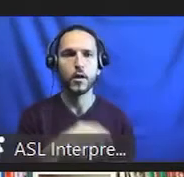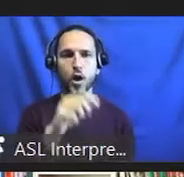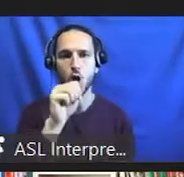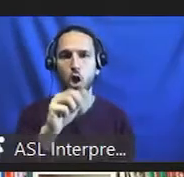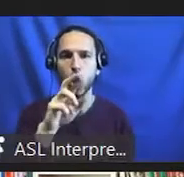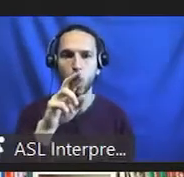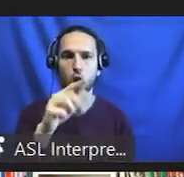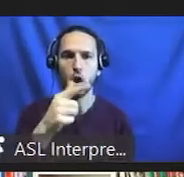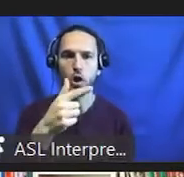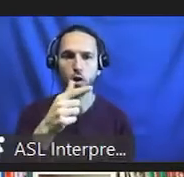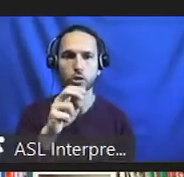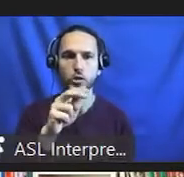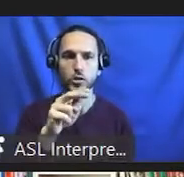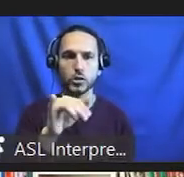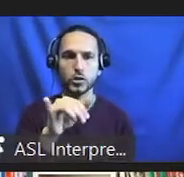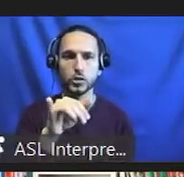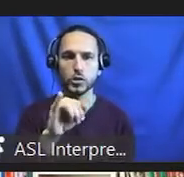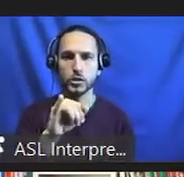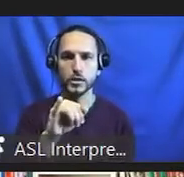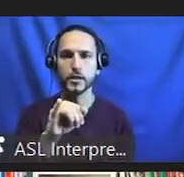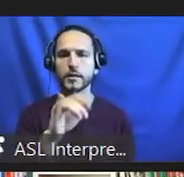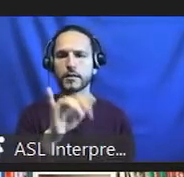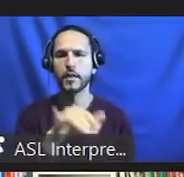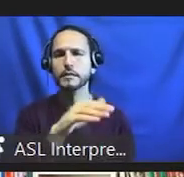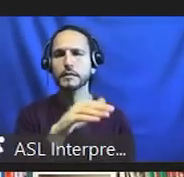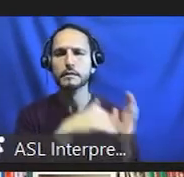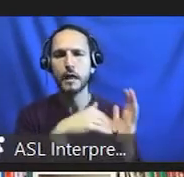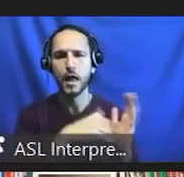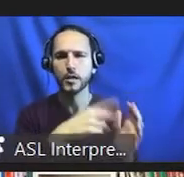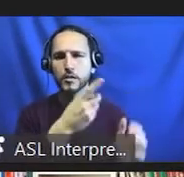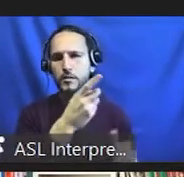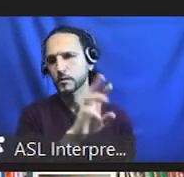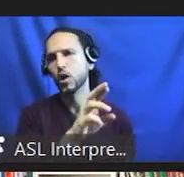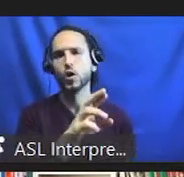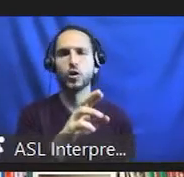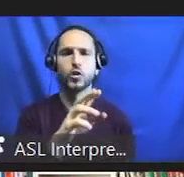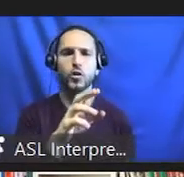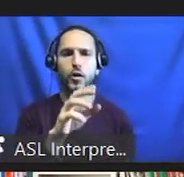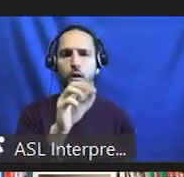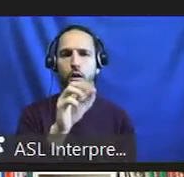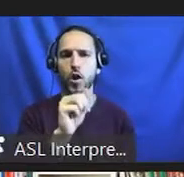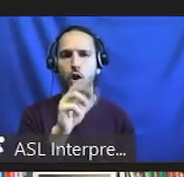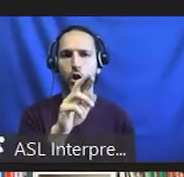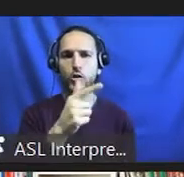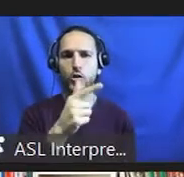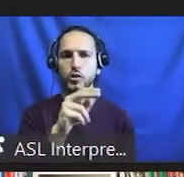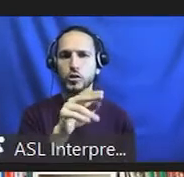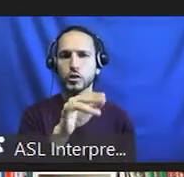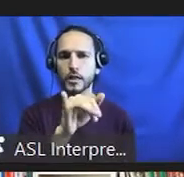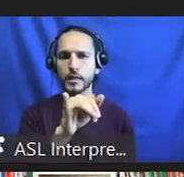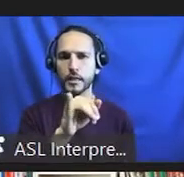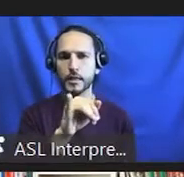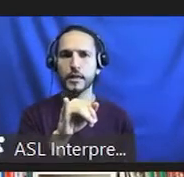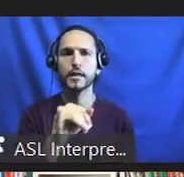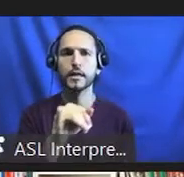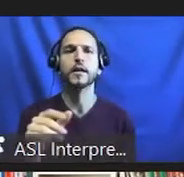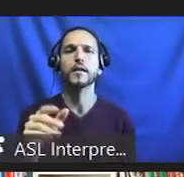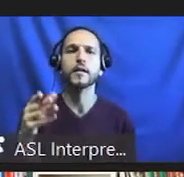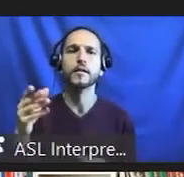or now it's Dr. Argenyi-- versus Creighton University. And Argenyi, very simply, was a medical student.